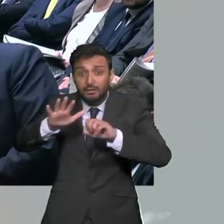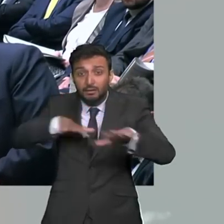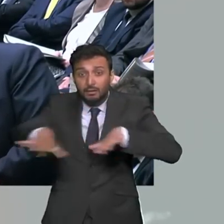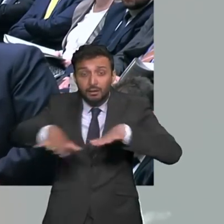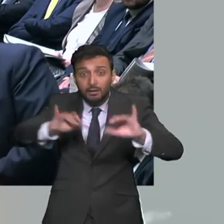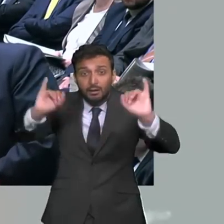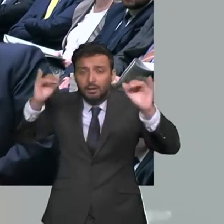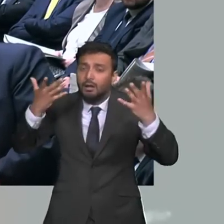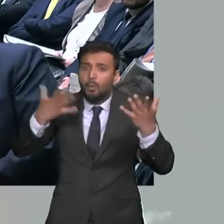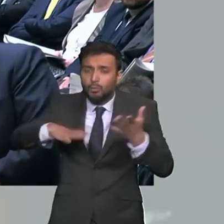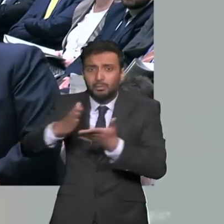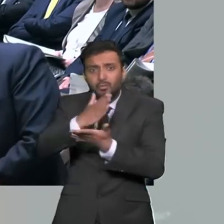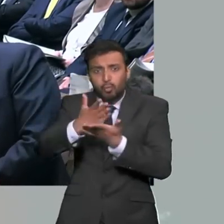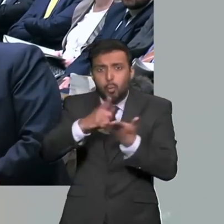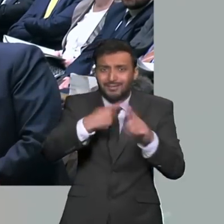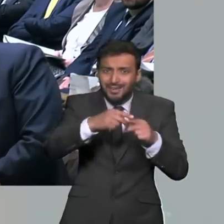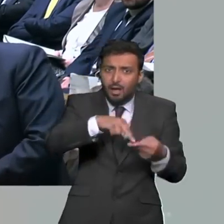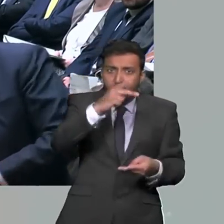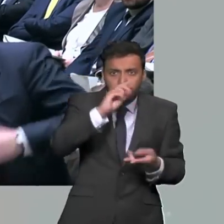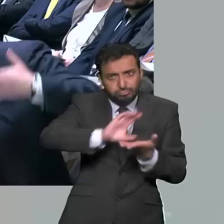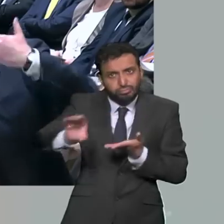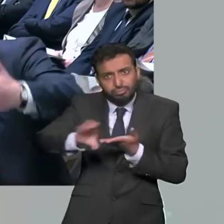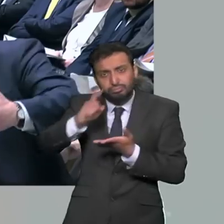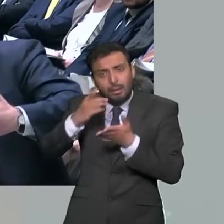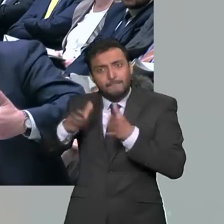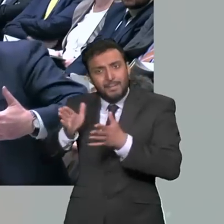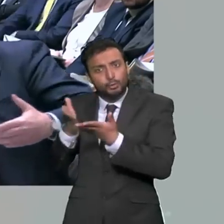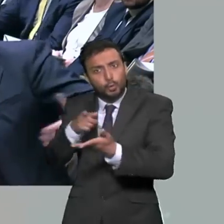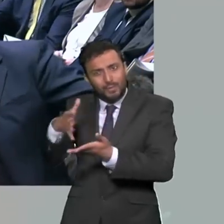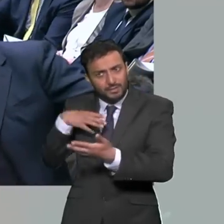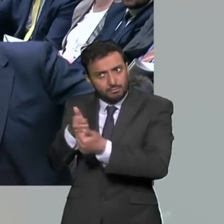of the steps that we took. What we are also doing is making sure that we put more money back into people’s pockets